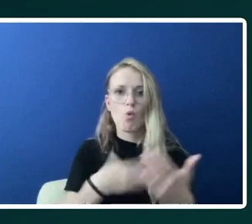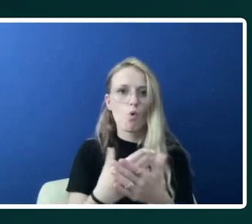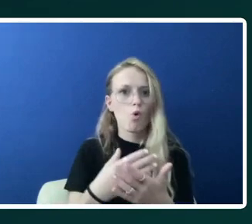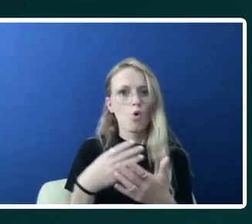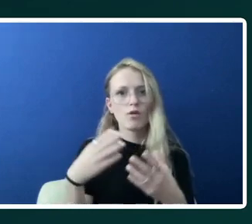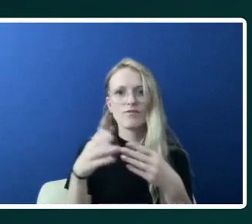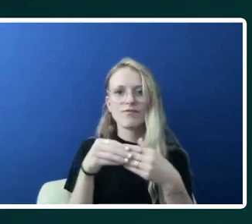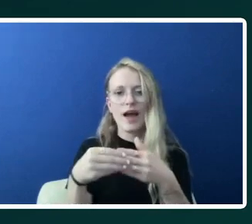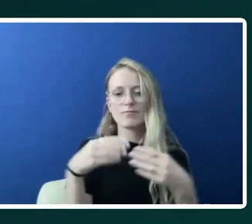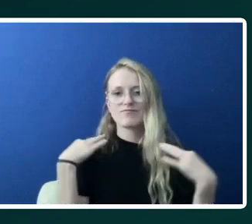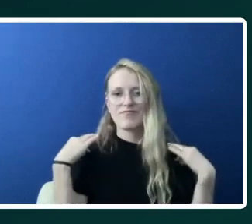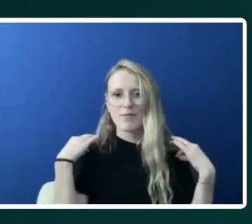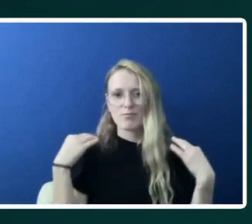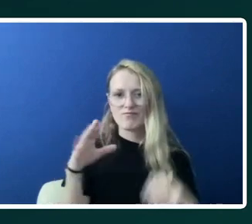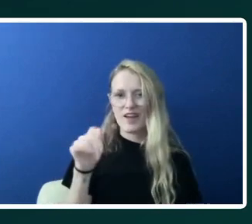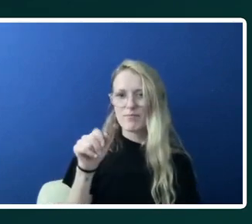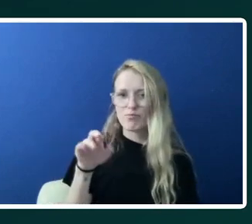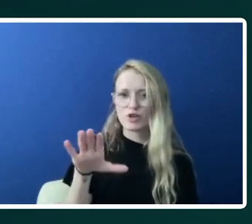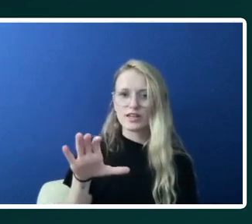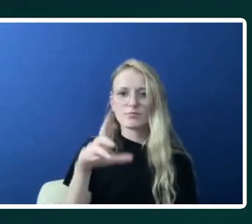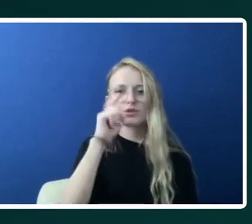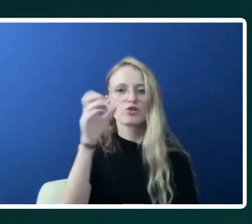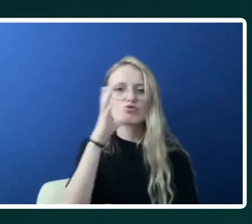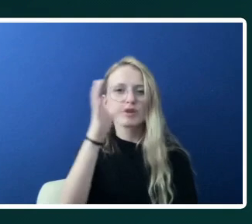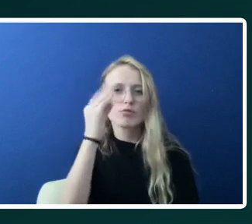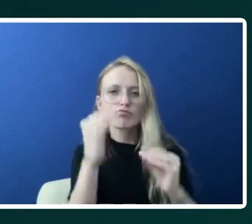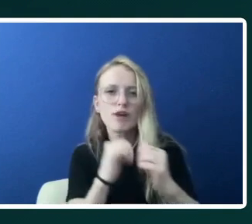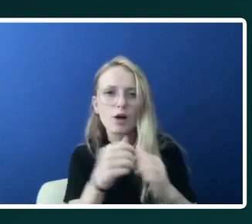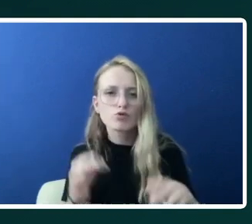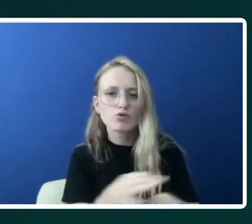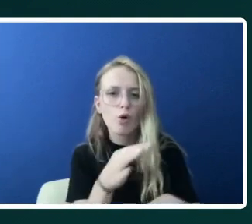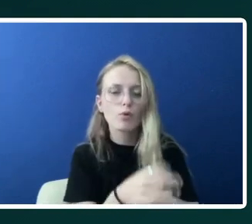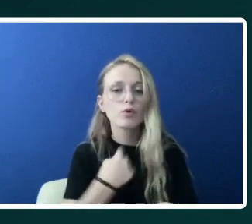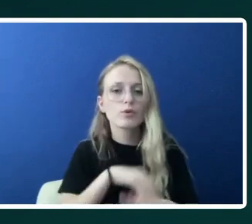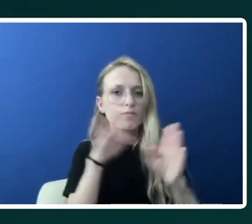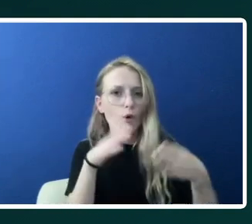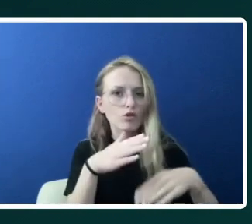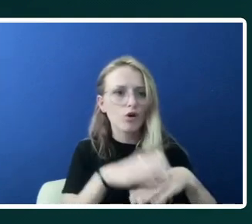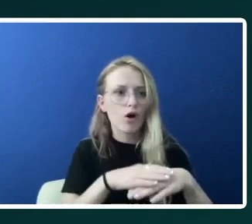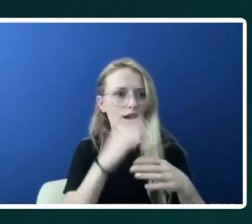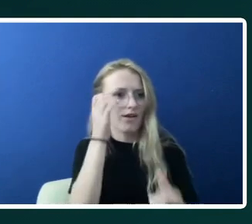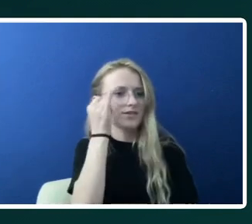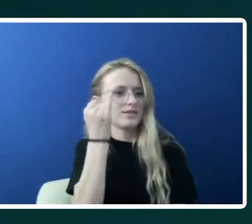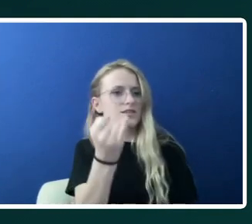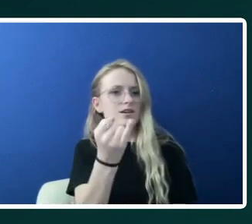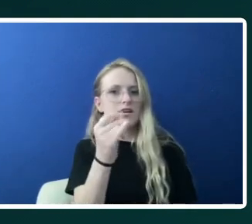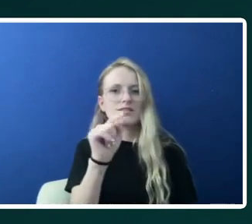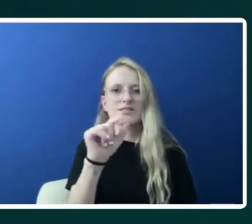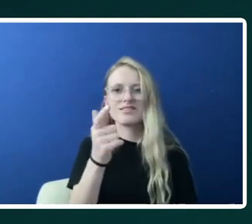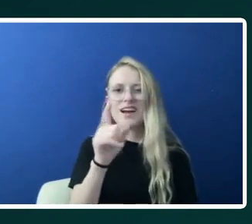who taught her to sew. And so, we decided to focus on that idea of textile art and family history,